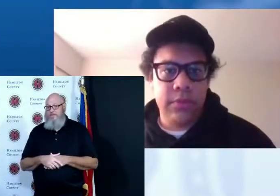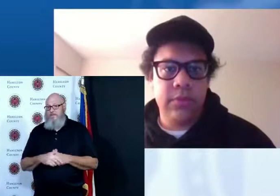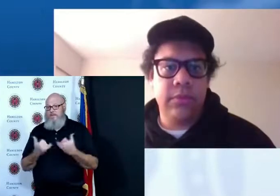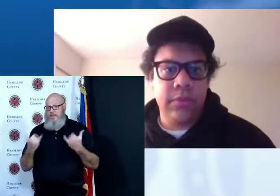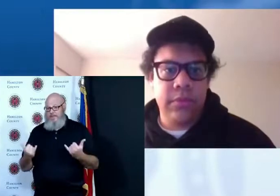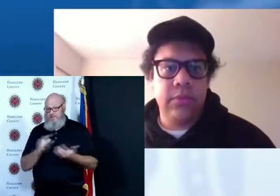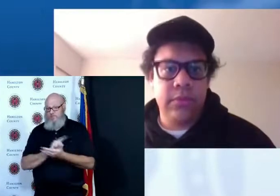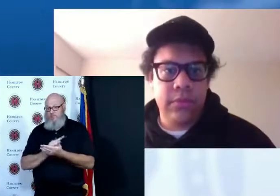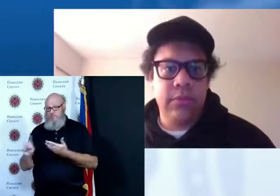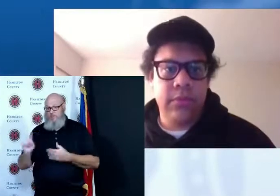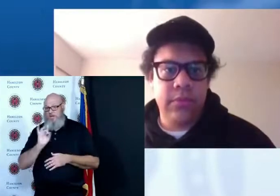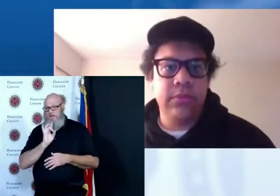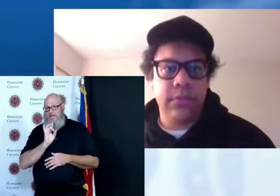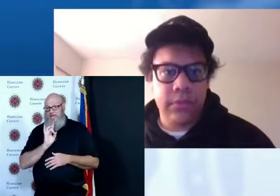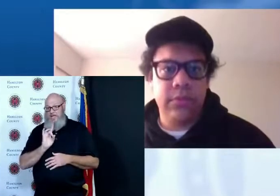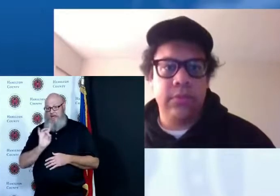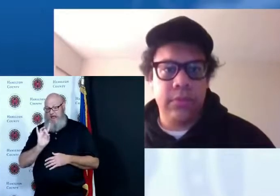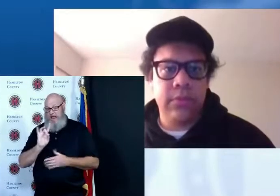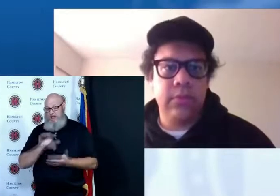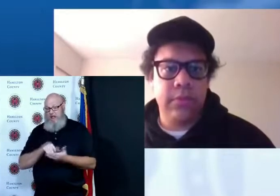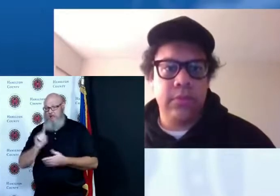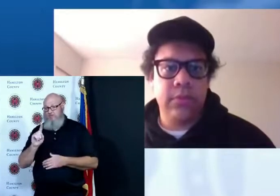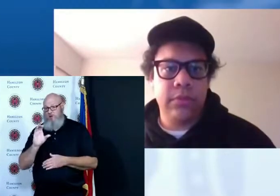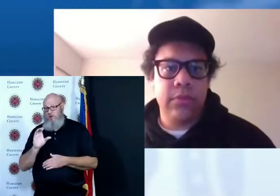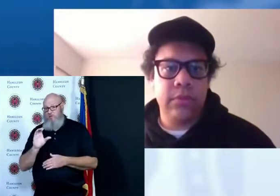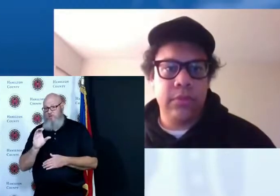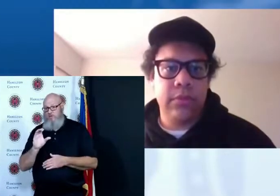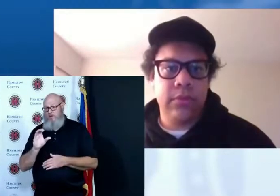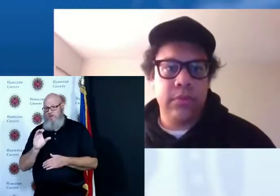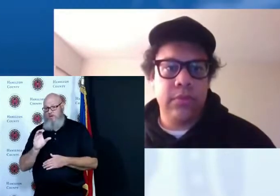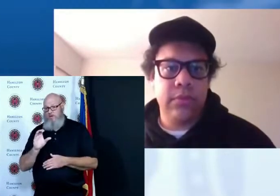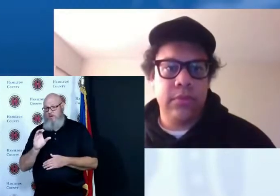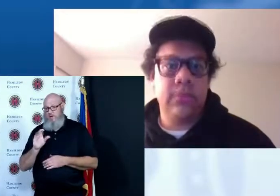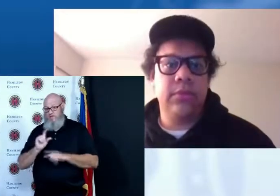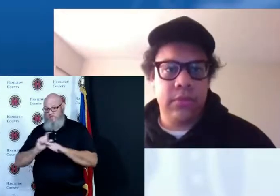doses next week we are anticipating as a county as a whole about 10,500